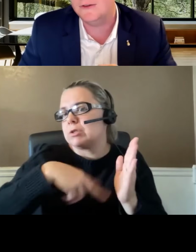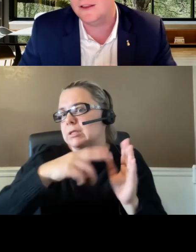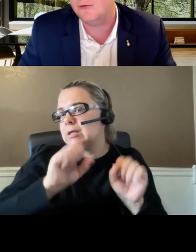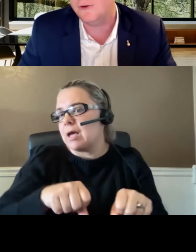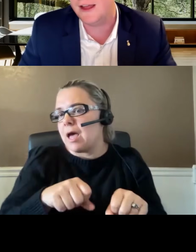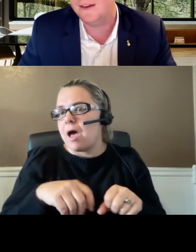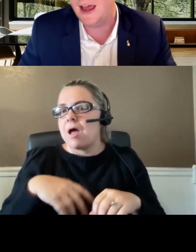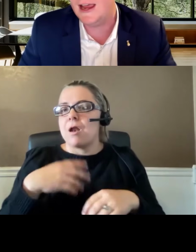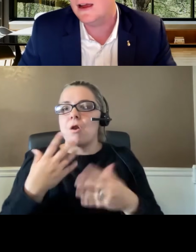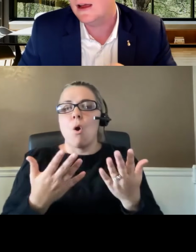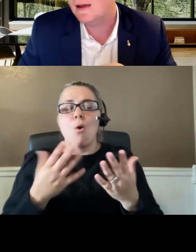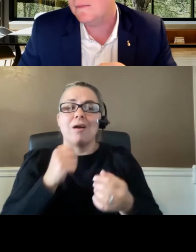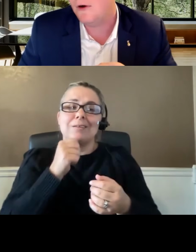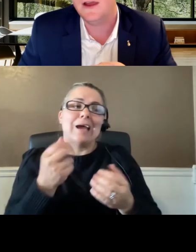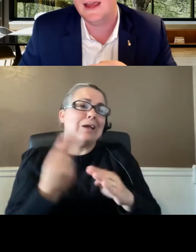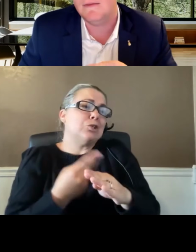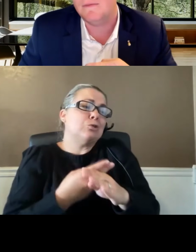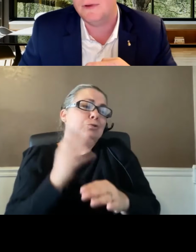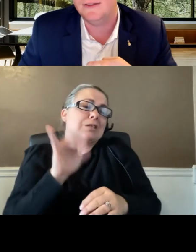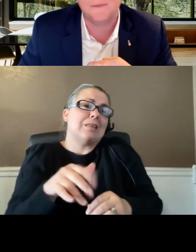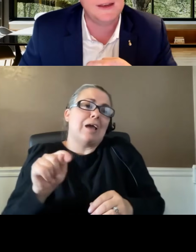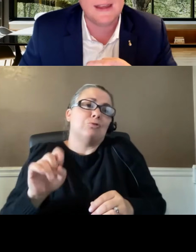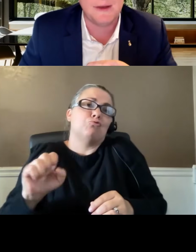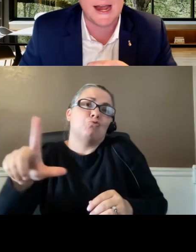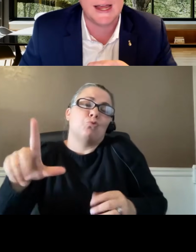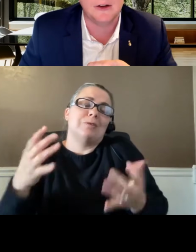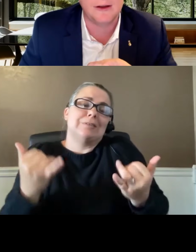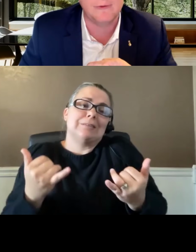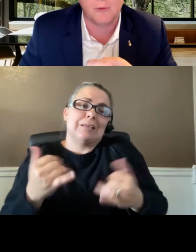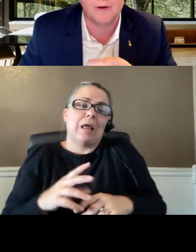not using the tool for that today, okay but something to keep an eye on going forward.